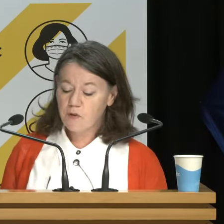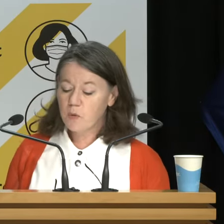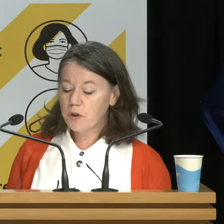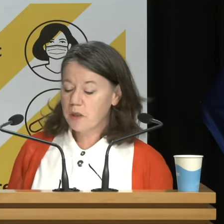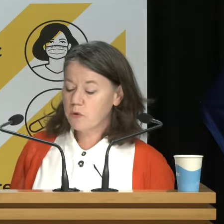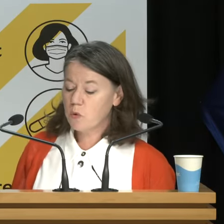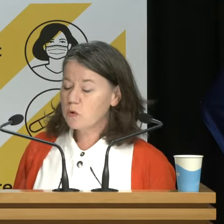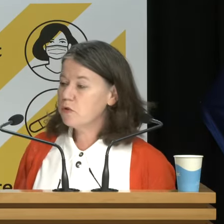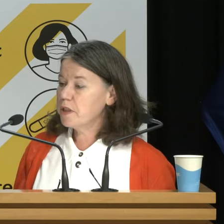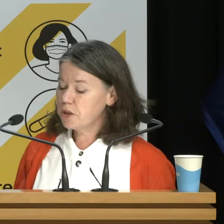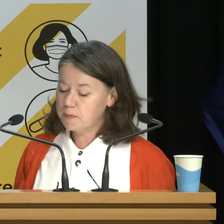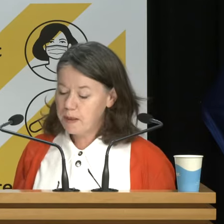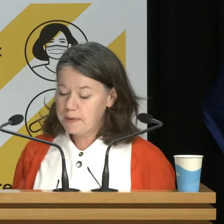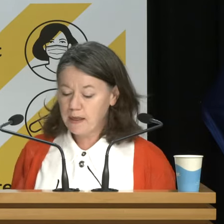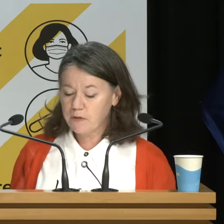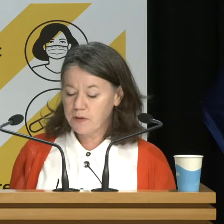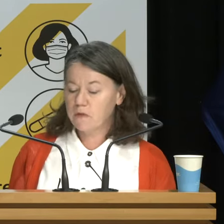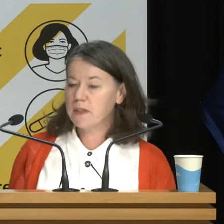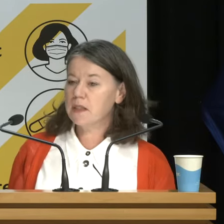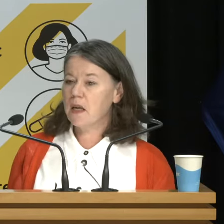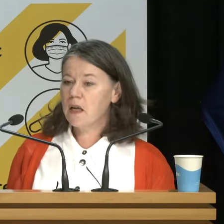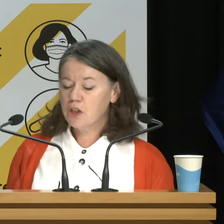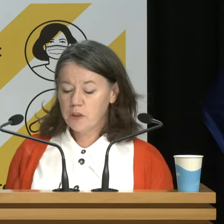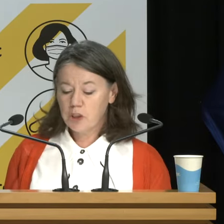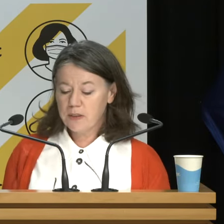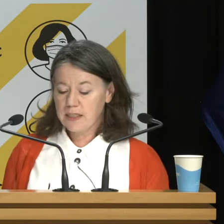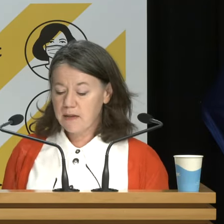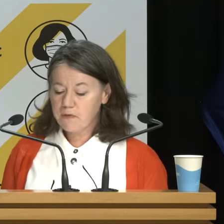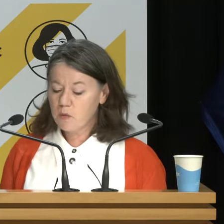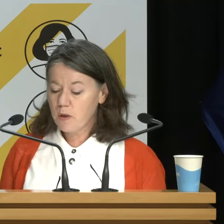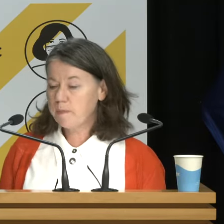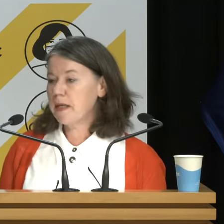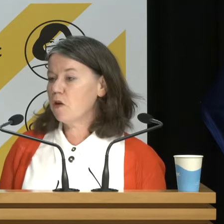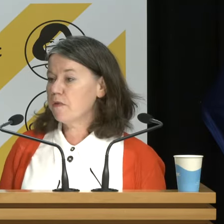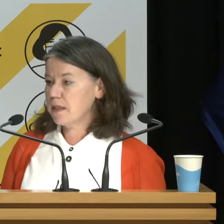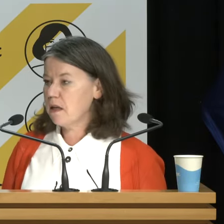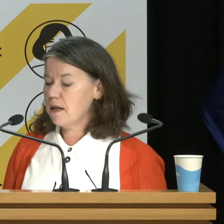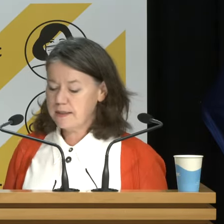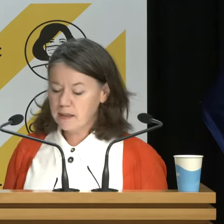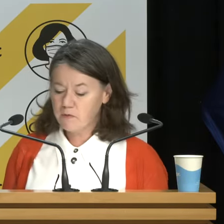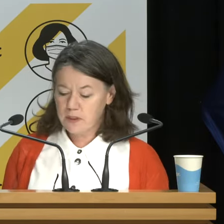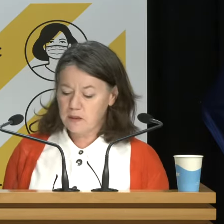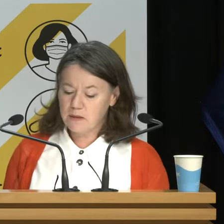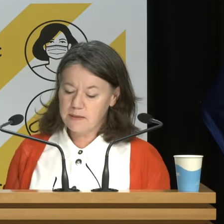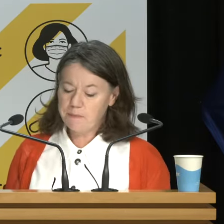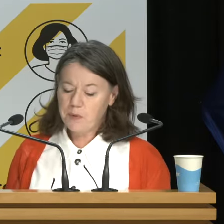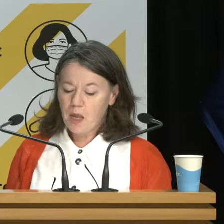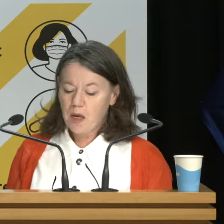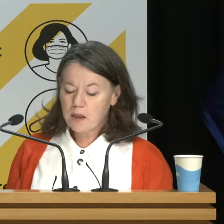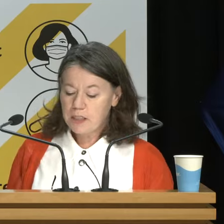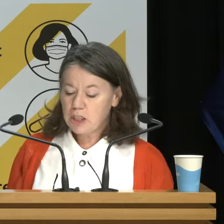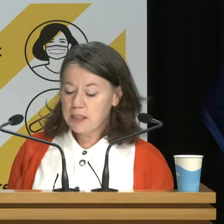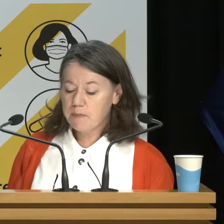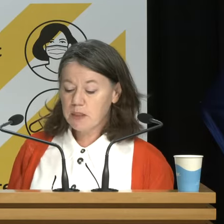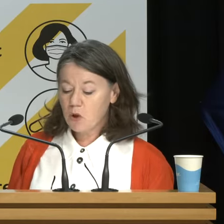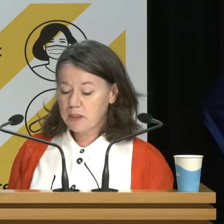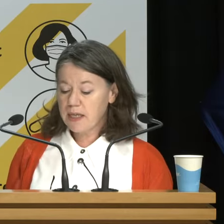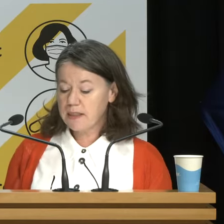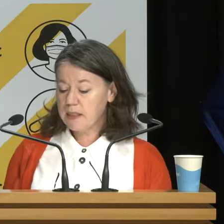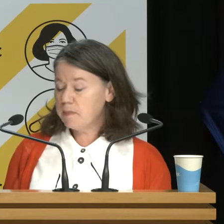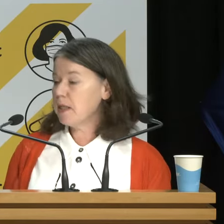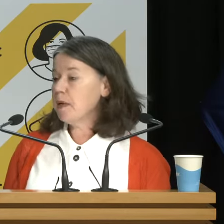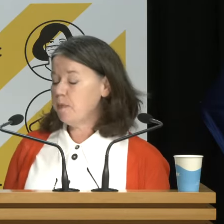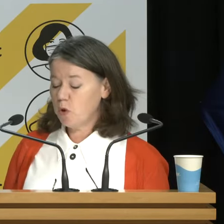Basque and say 2 m apart.